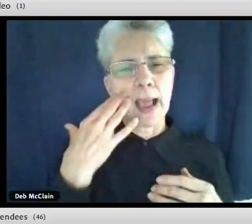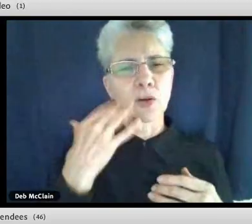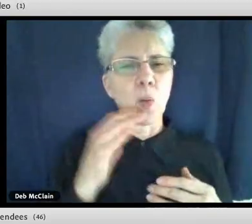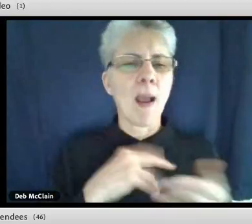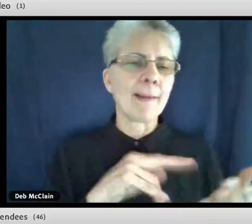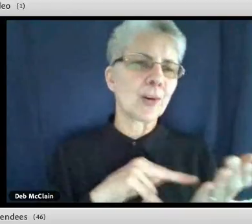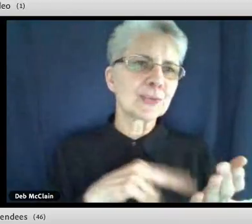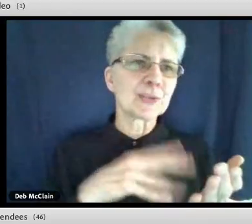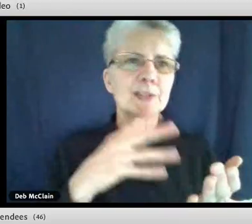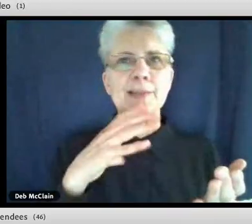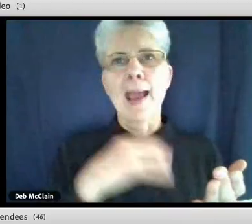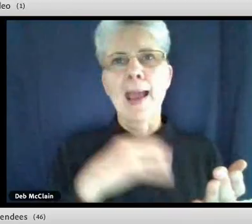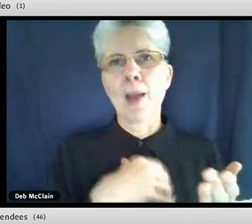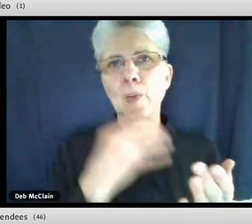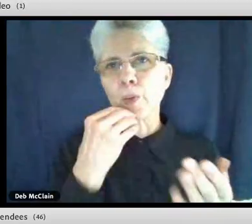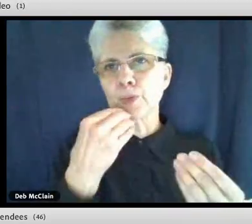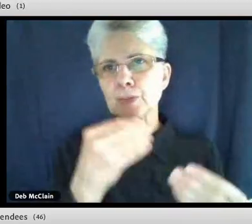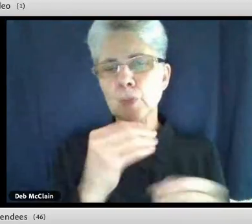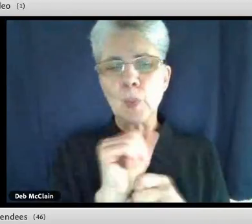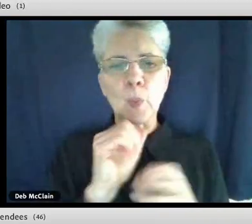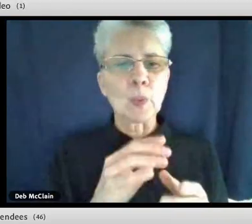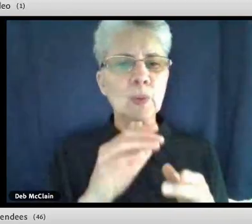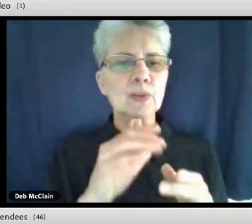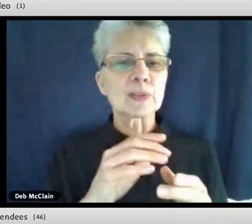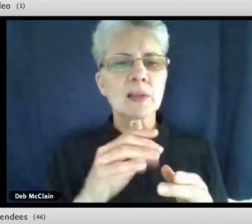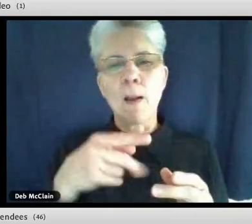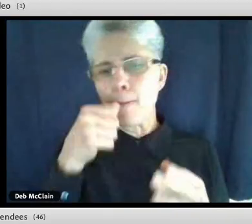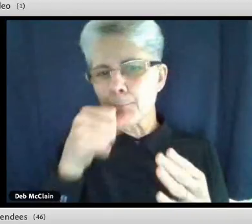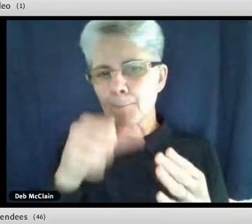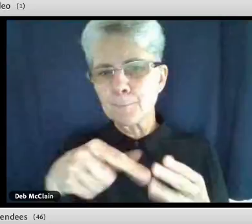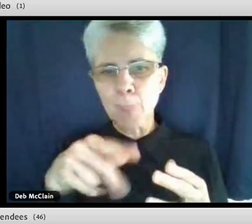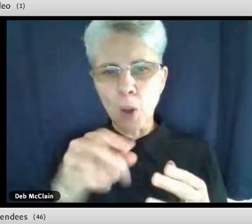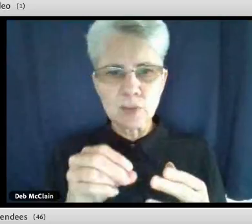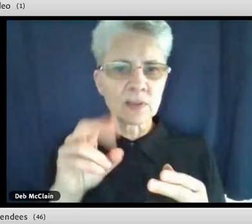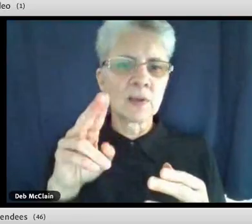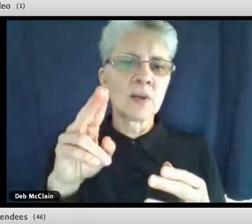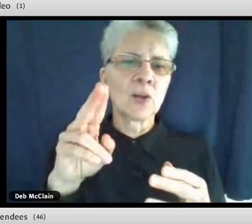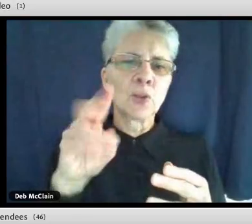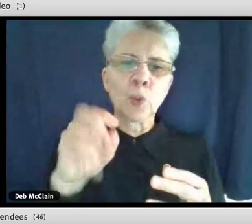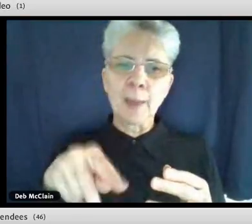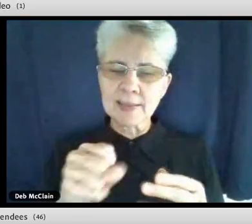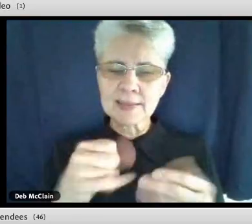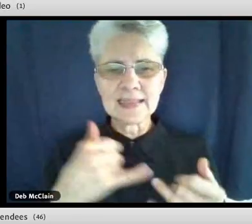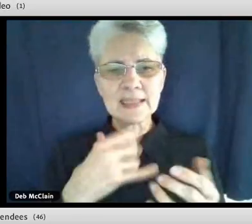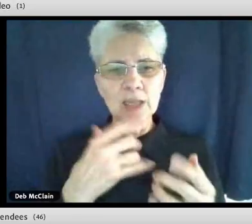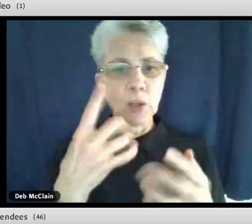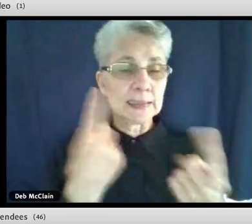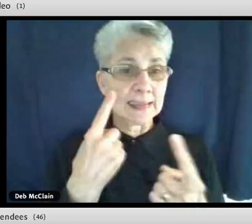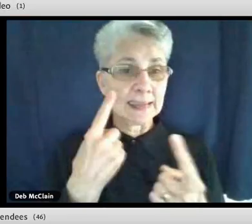our grocery store workers, our postal and UPS drivers, all those people are still considered essential,